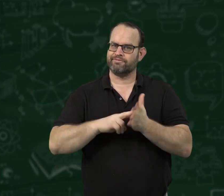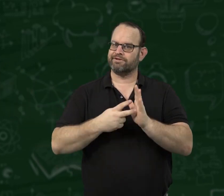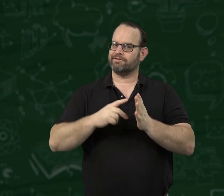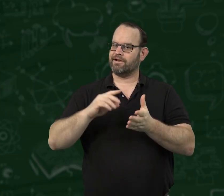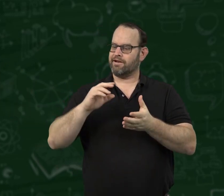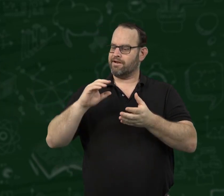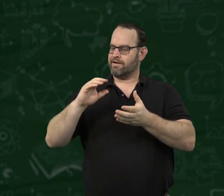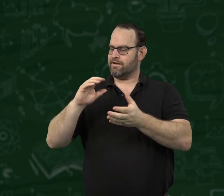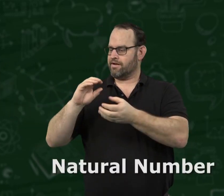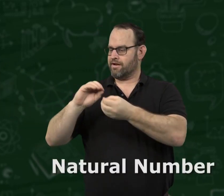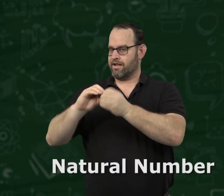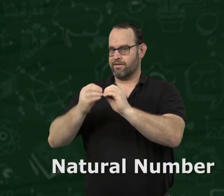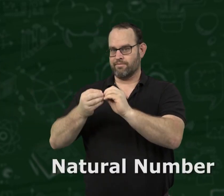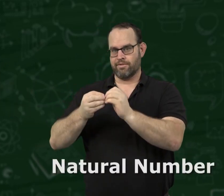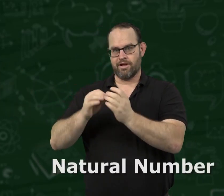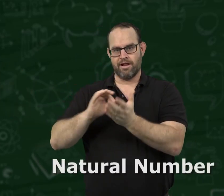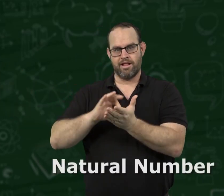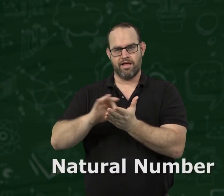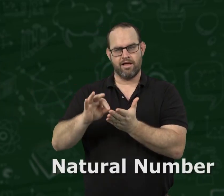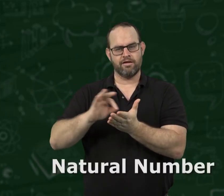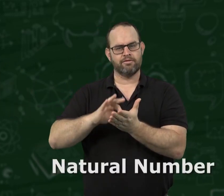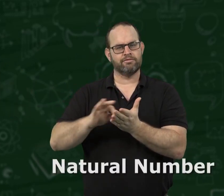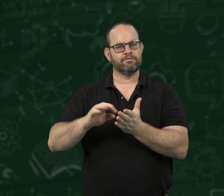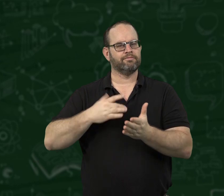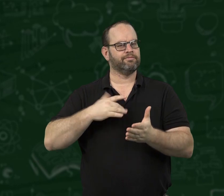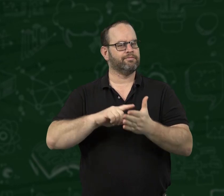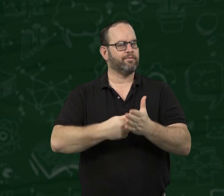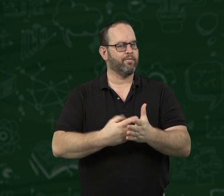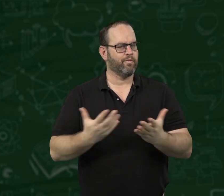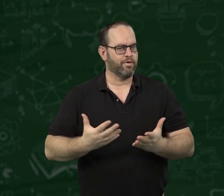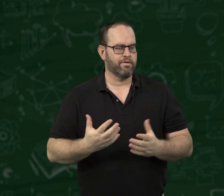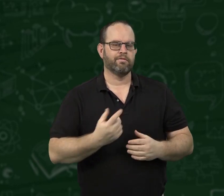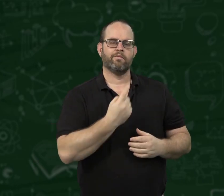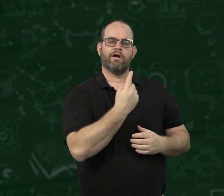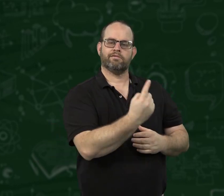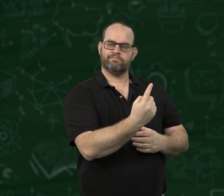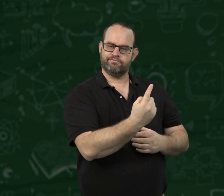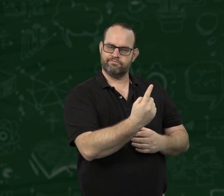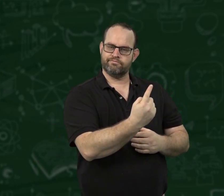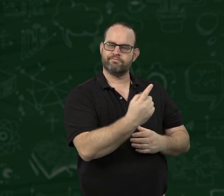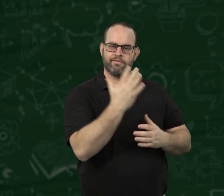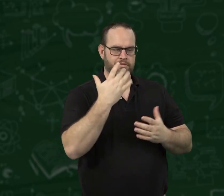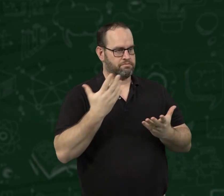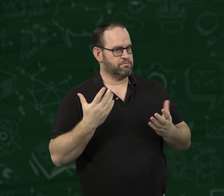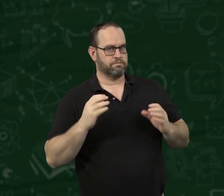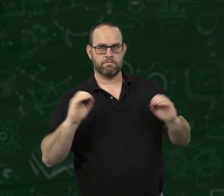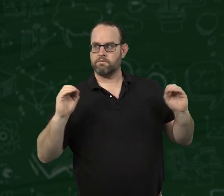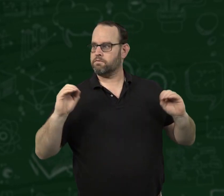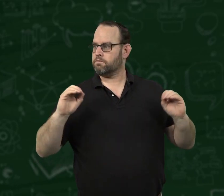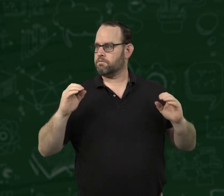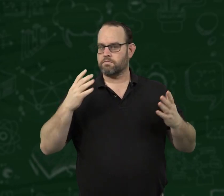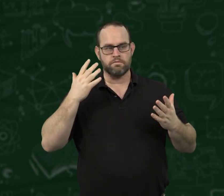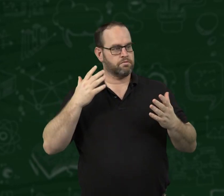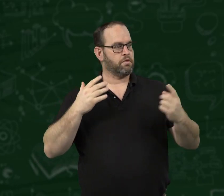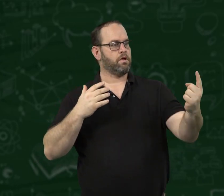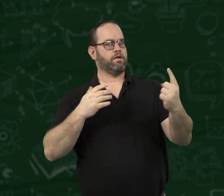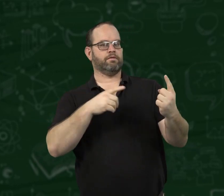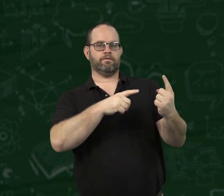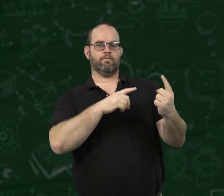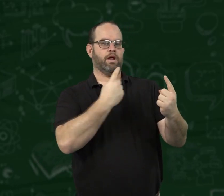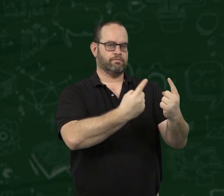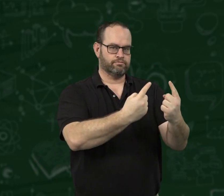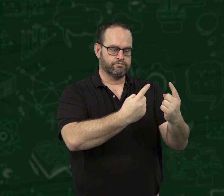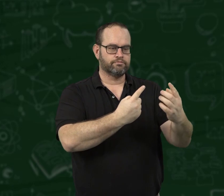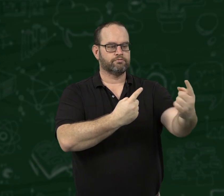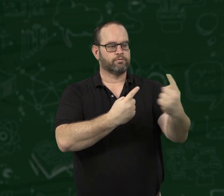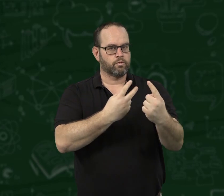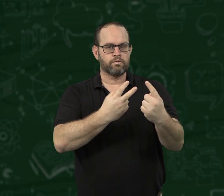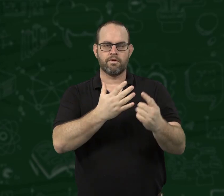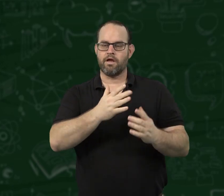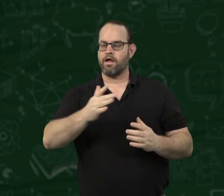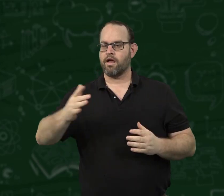Natural Numbers start with the number one because you cannot count until the first person appears.